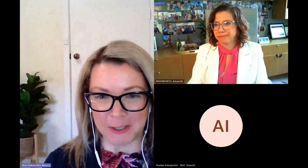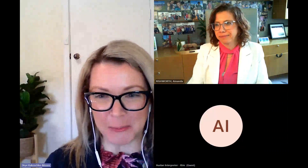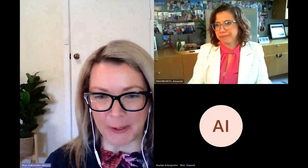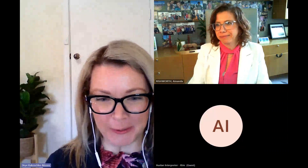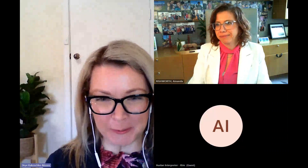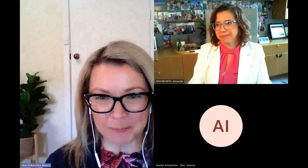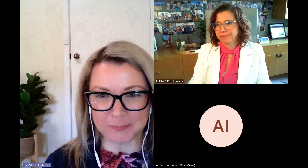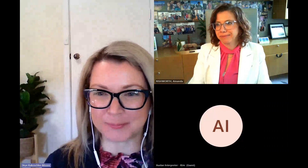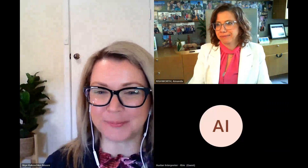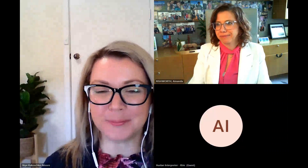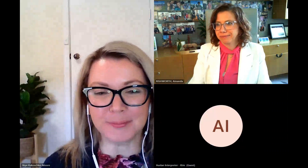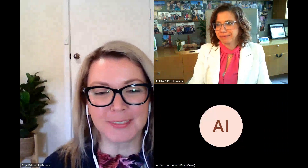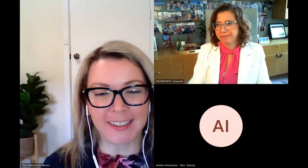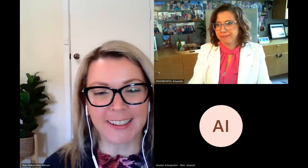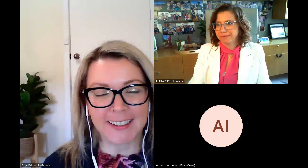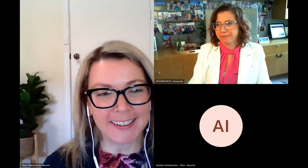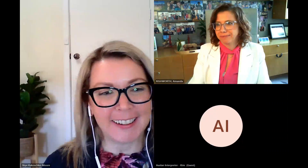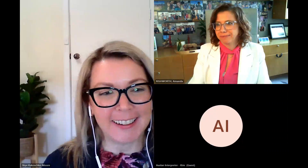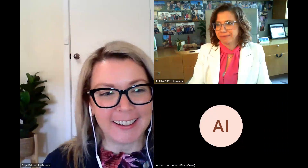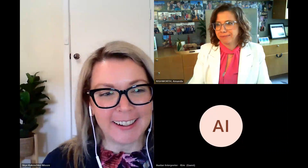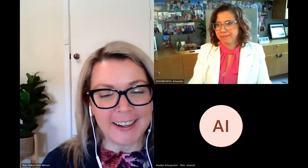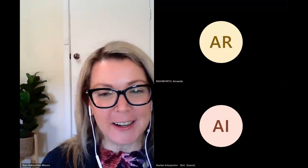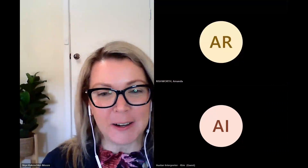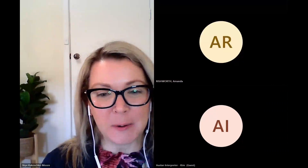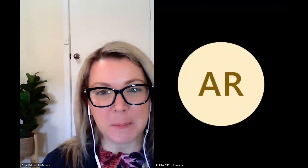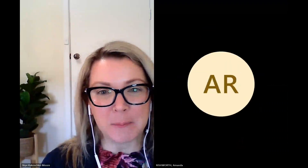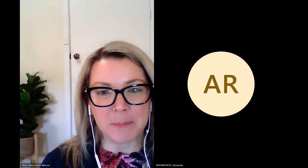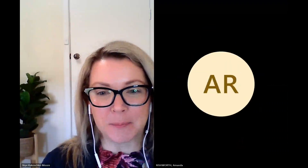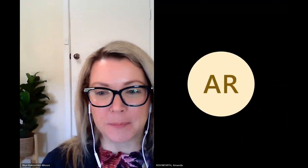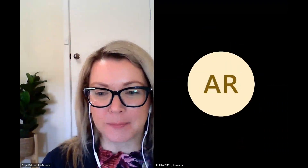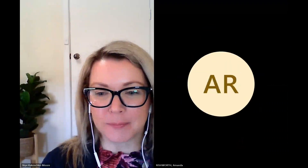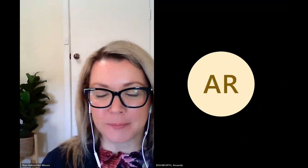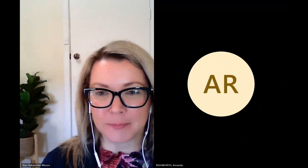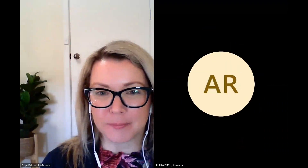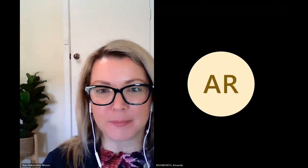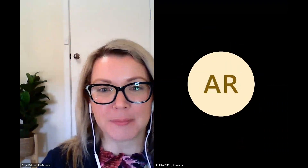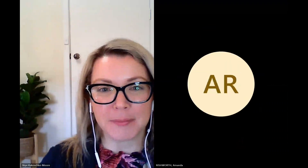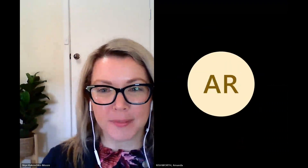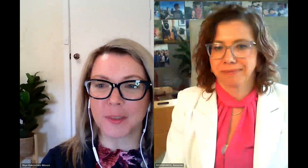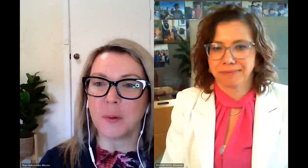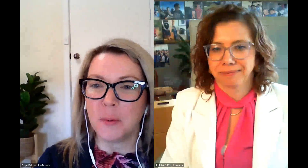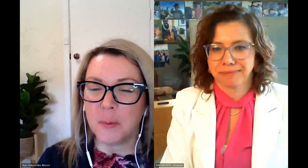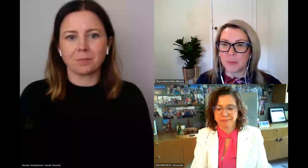Rishworth.